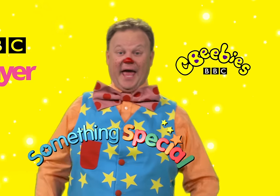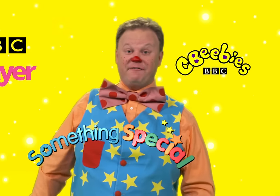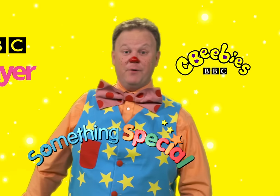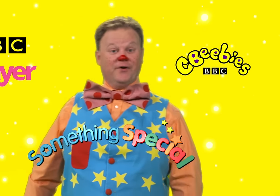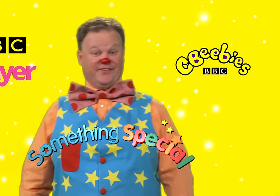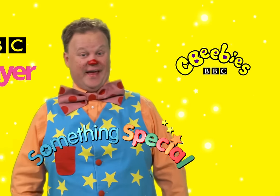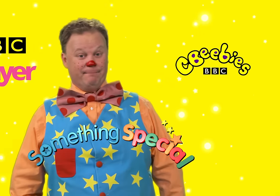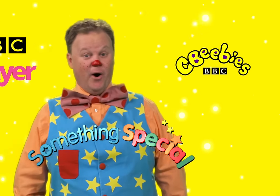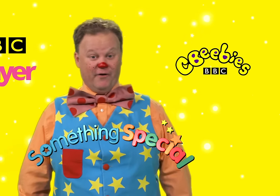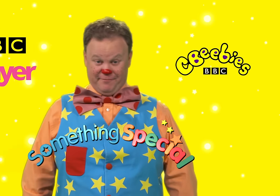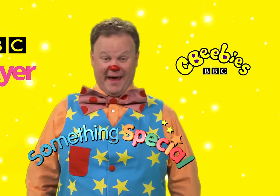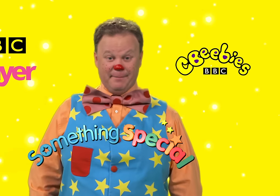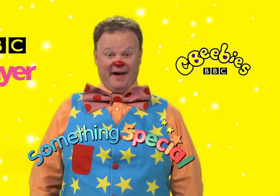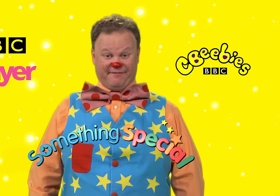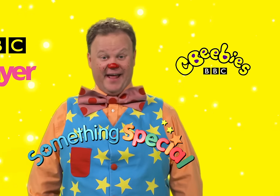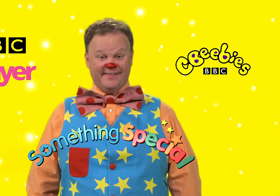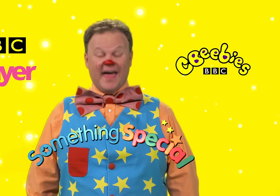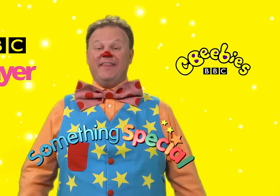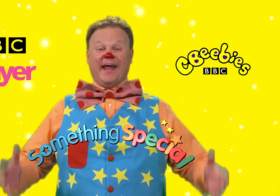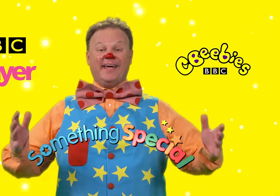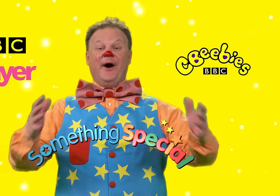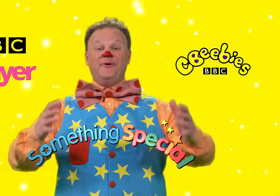if you want to see more of me and my friends then go